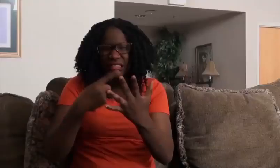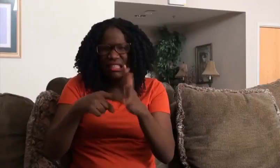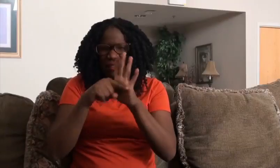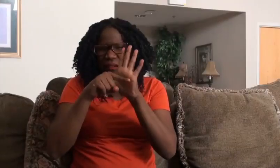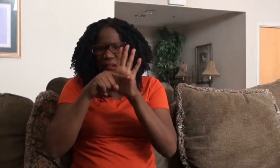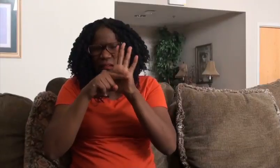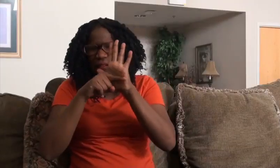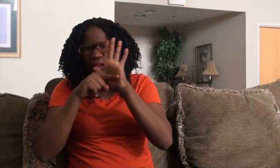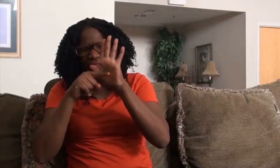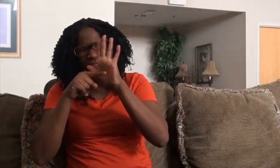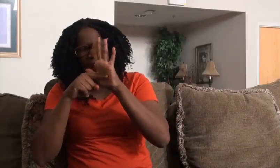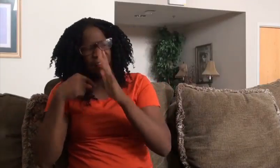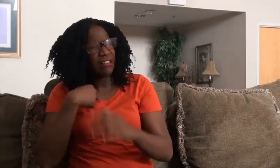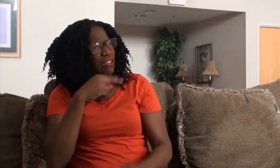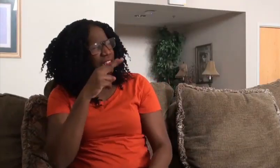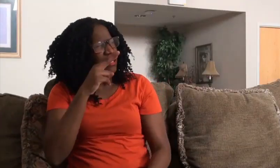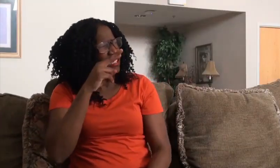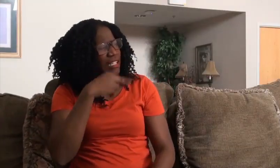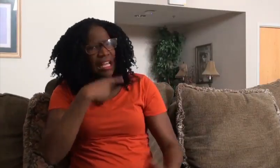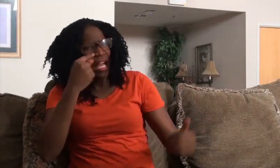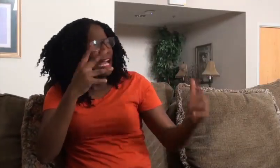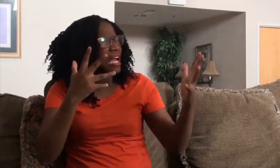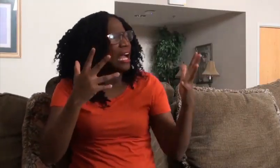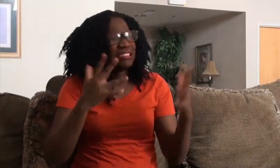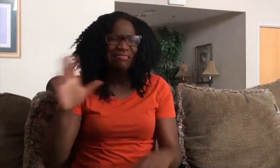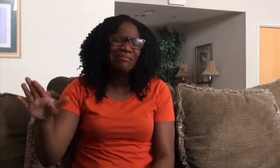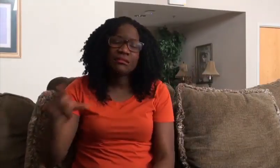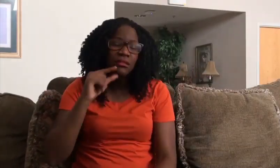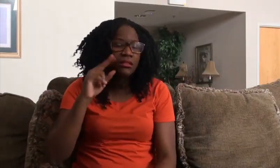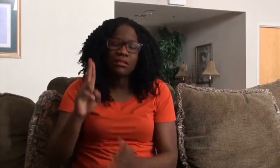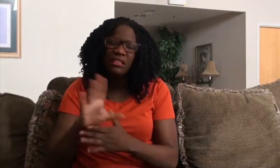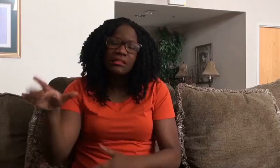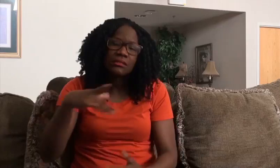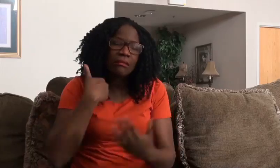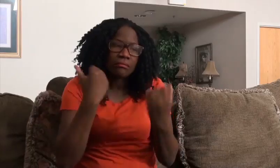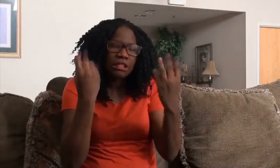Victoria: Her commentary was so hostile about Gallaudet and